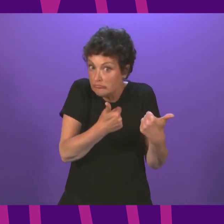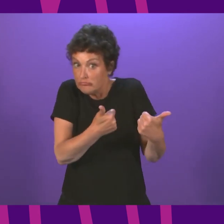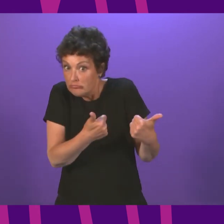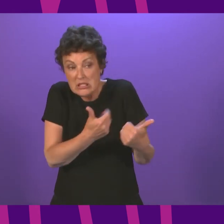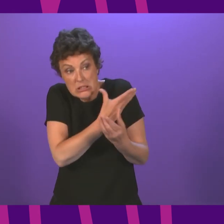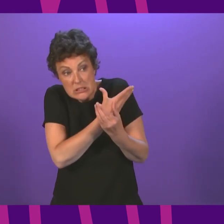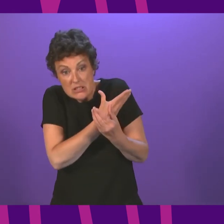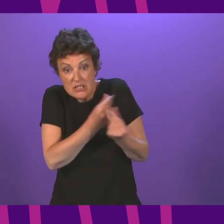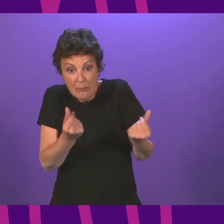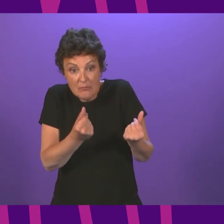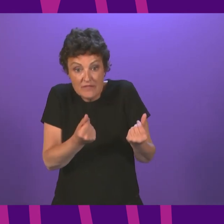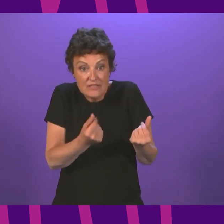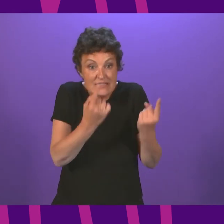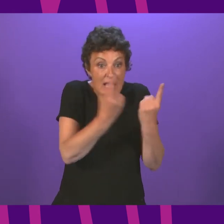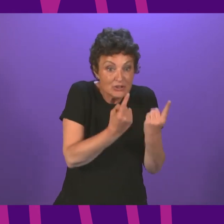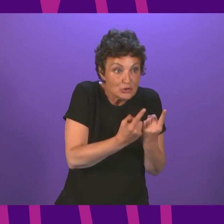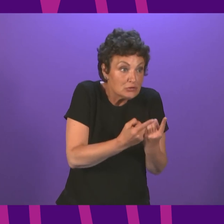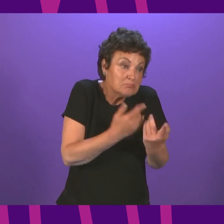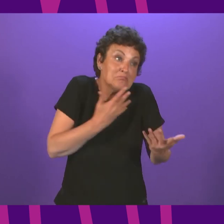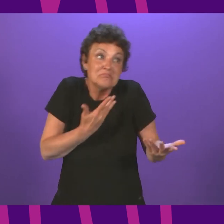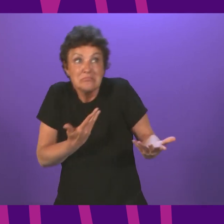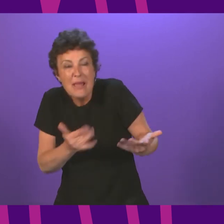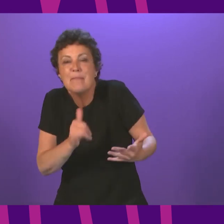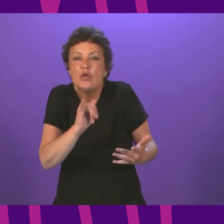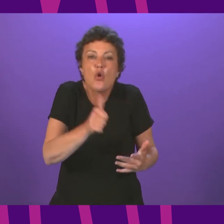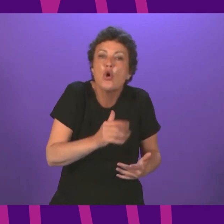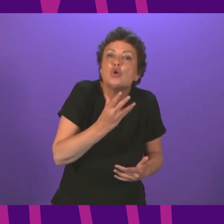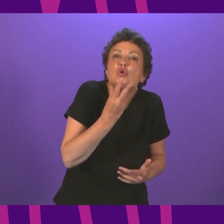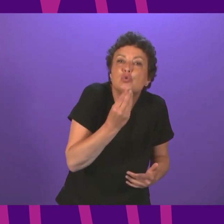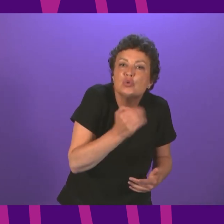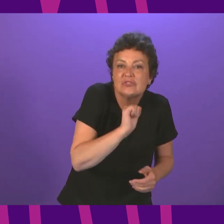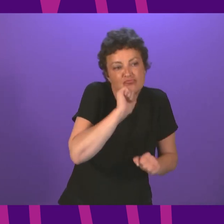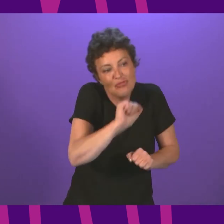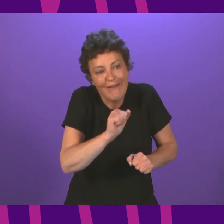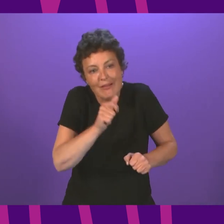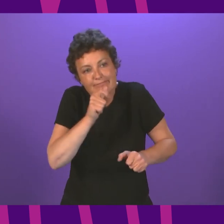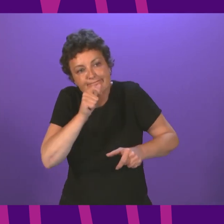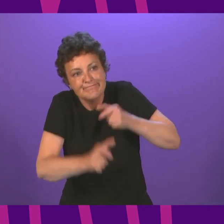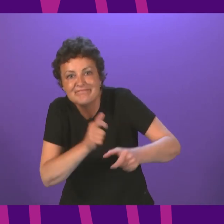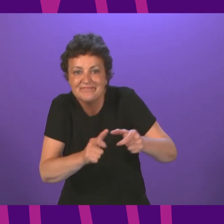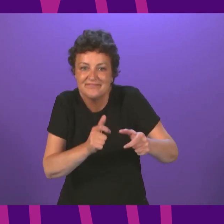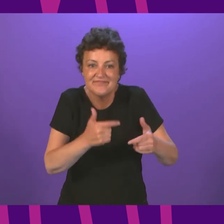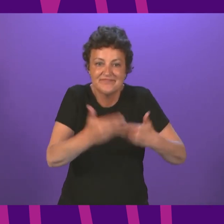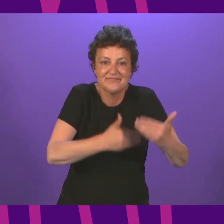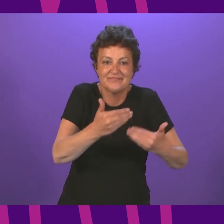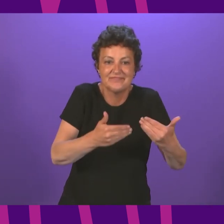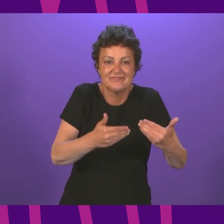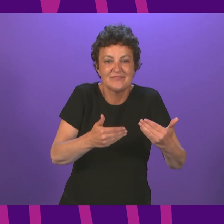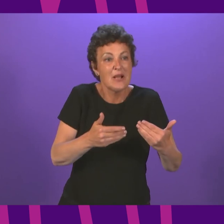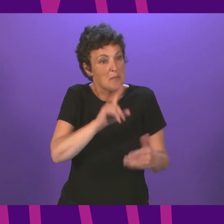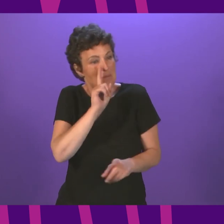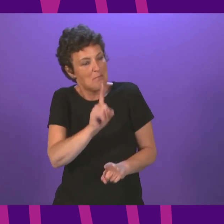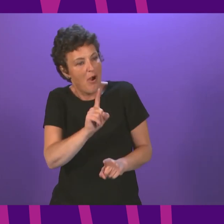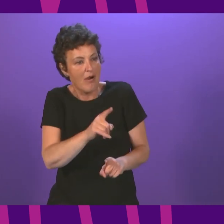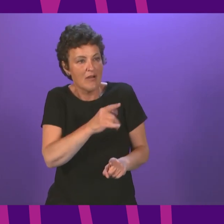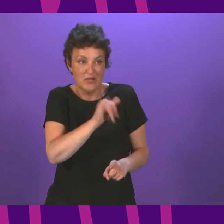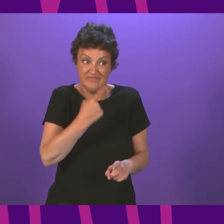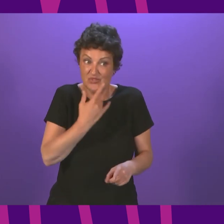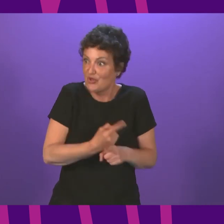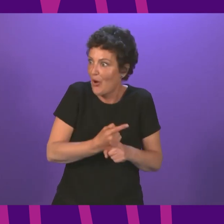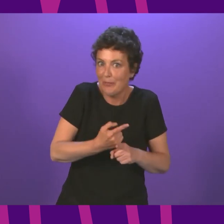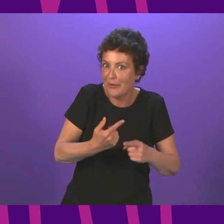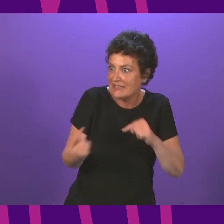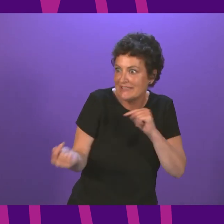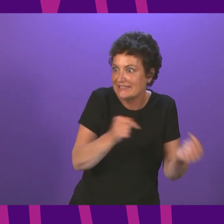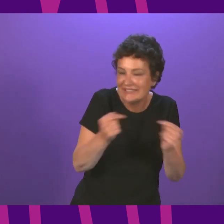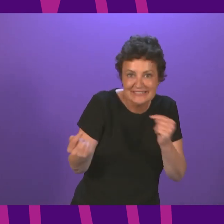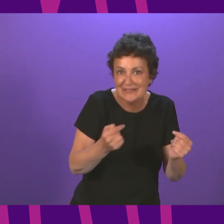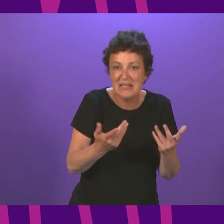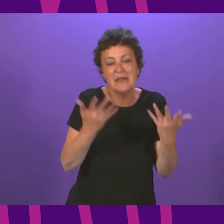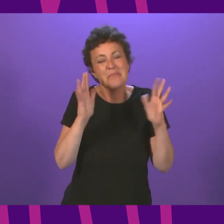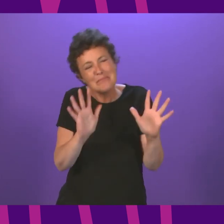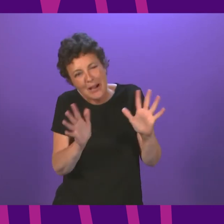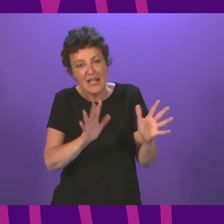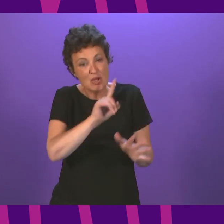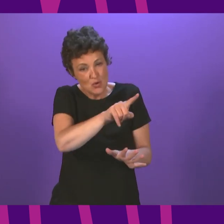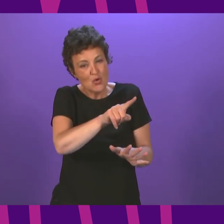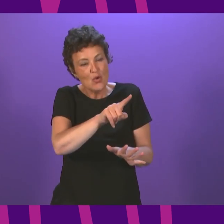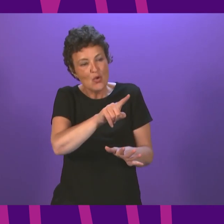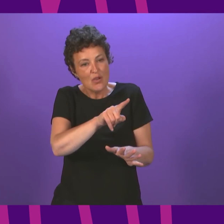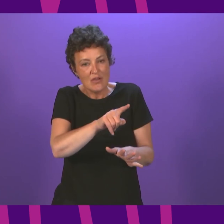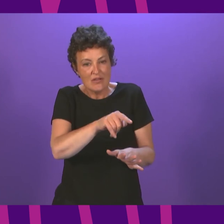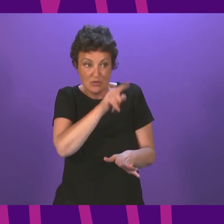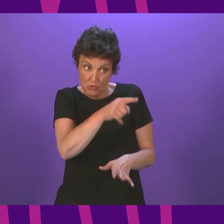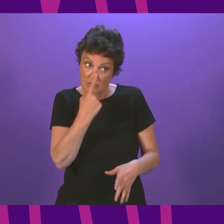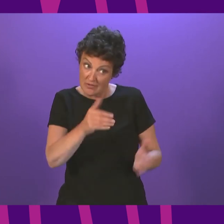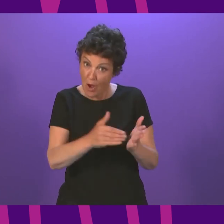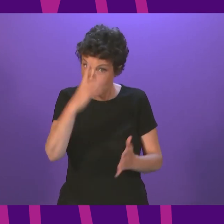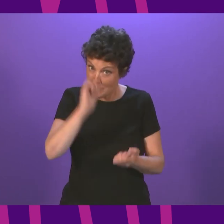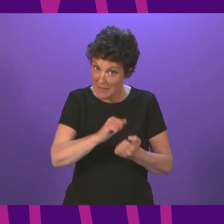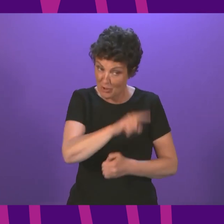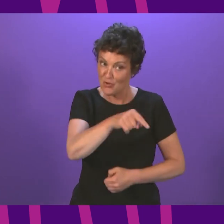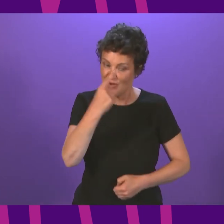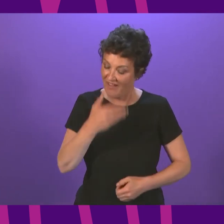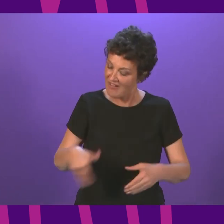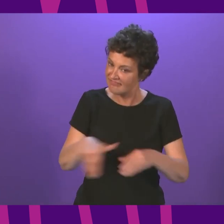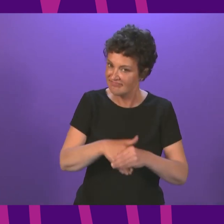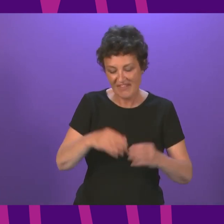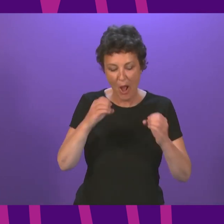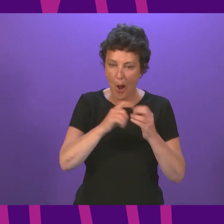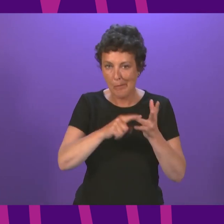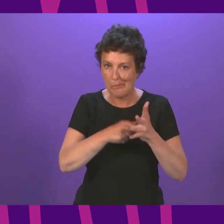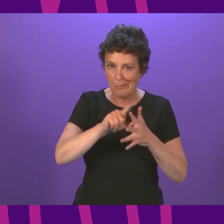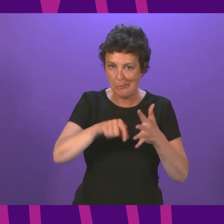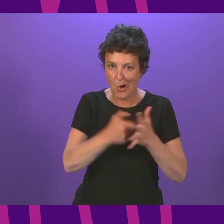on the designation of